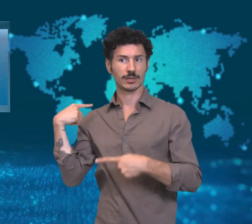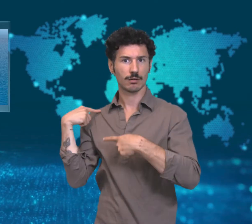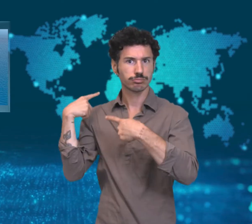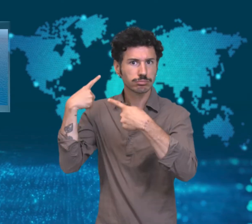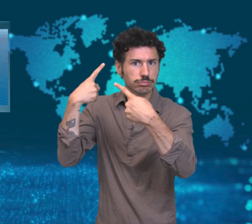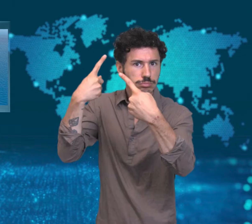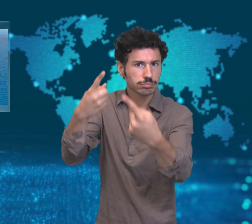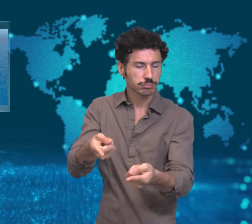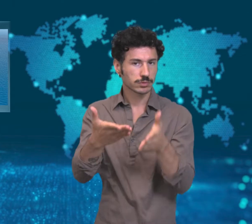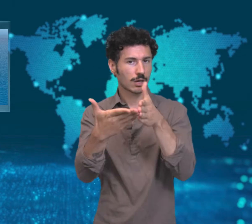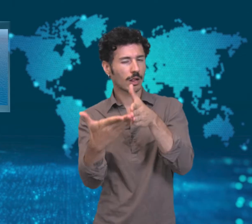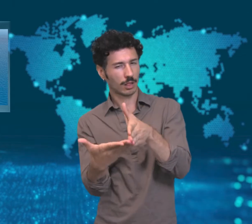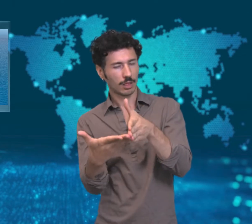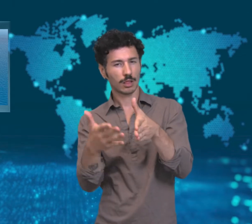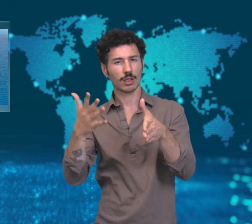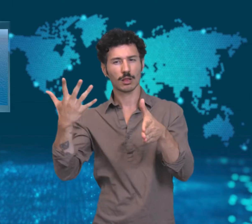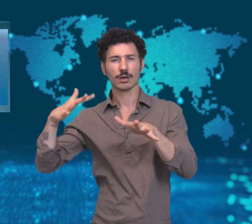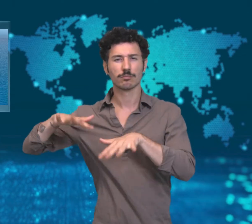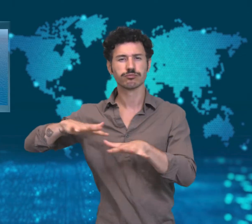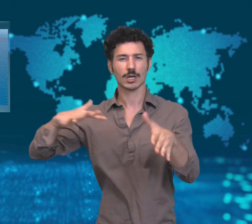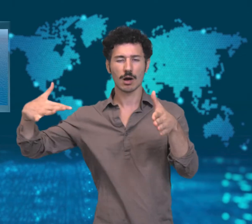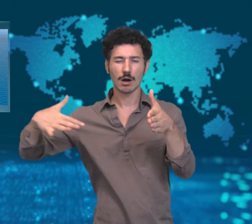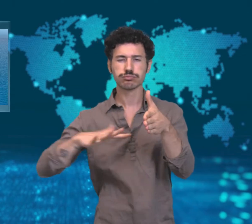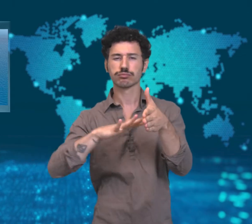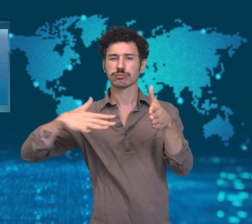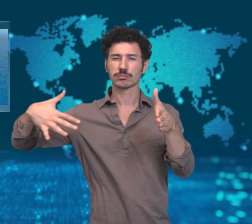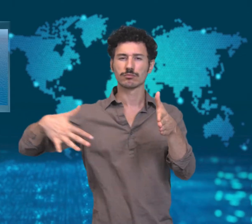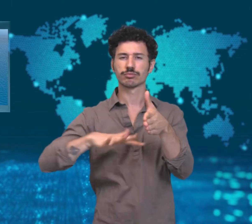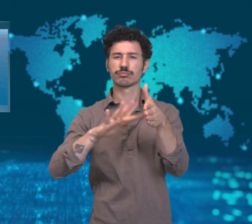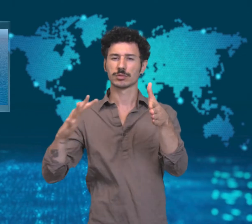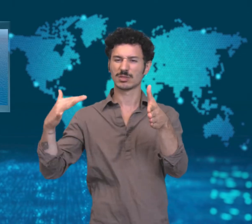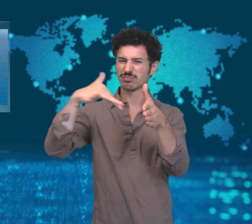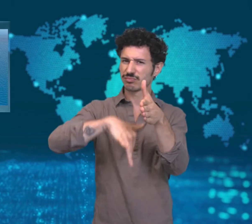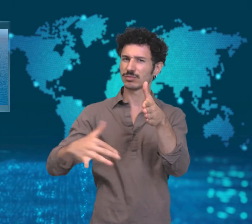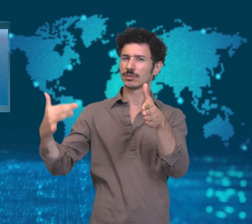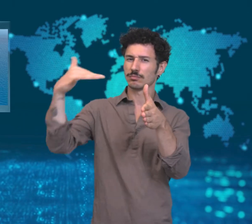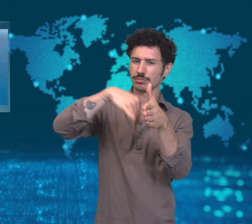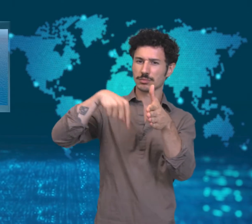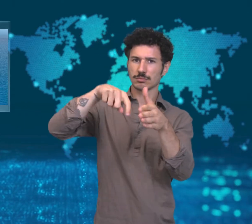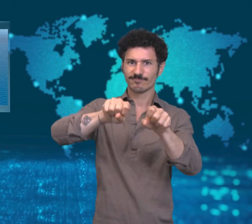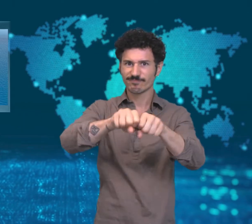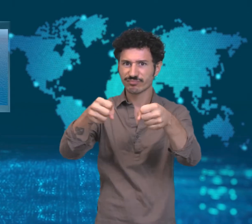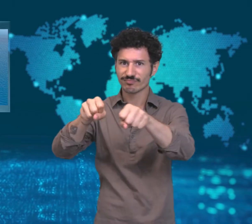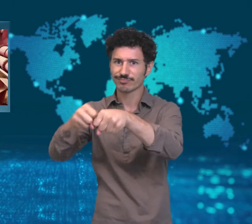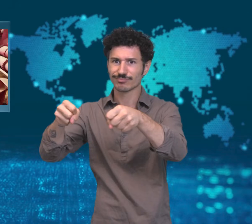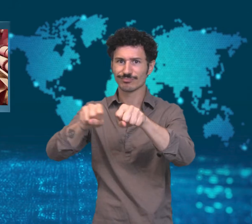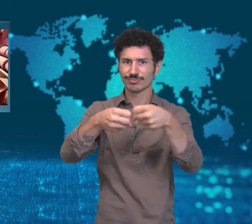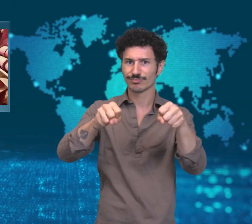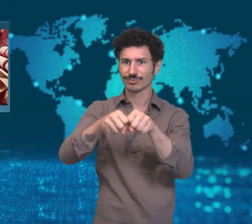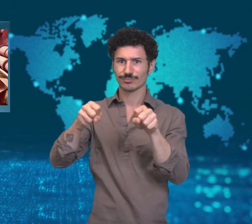Seawater has entered the engine compartment of the tanker